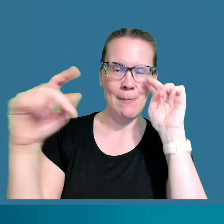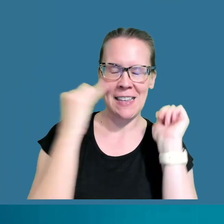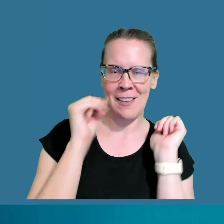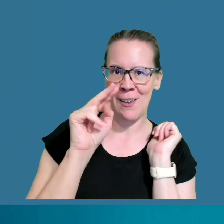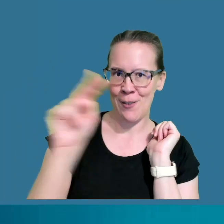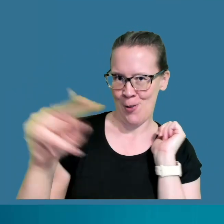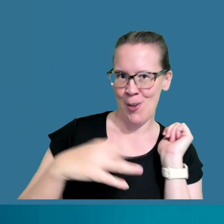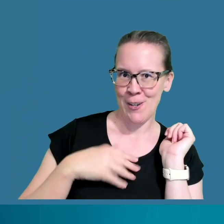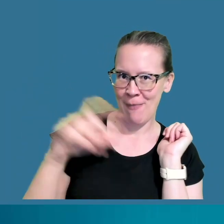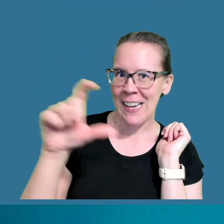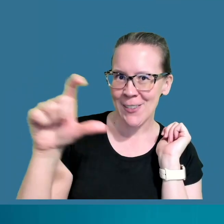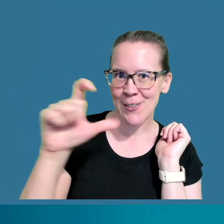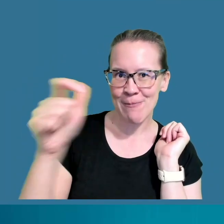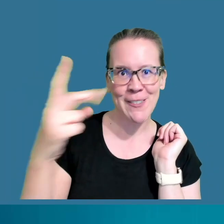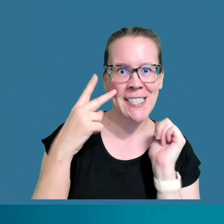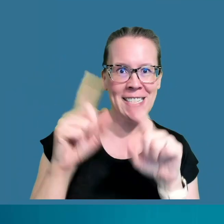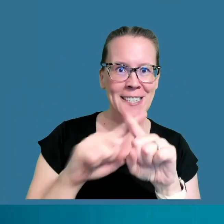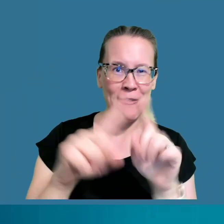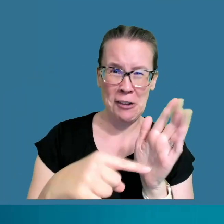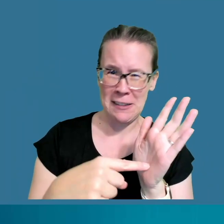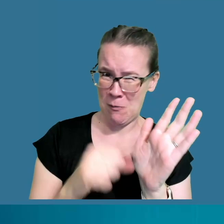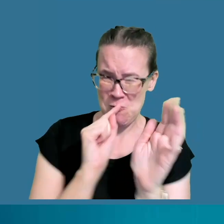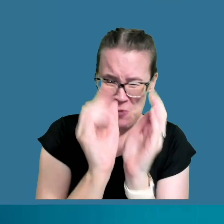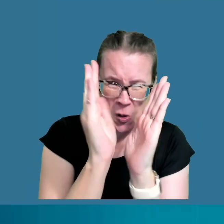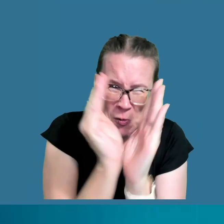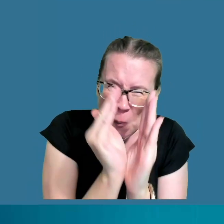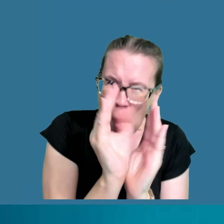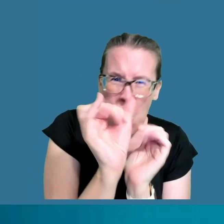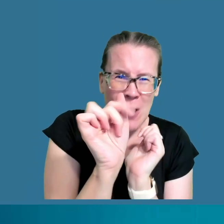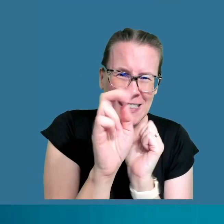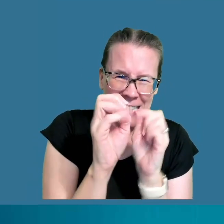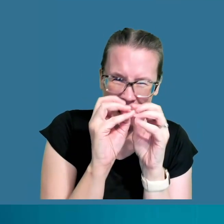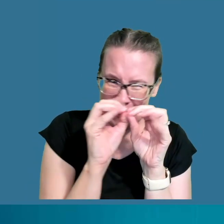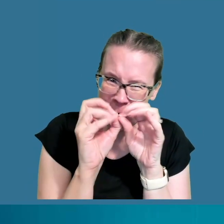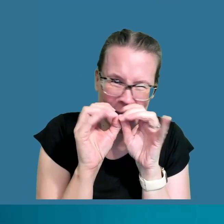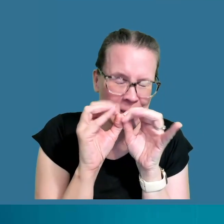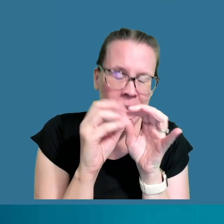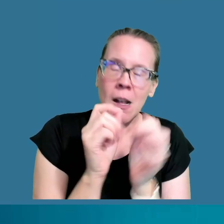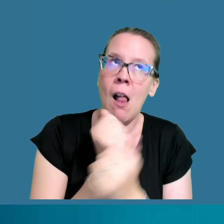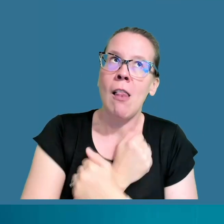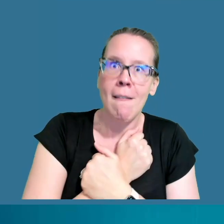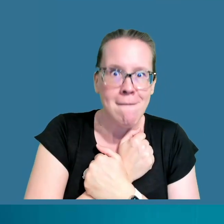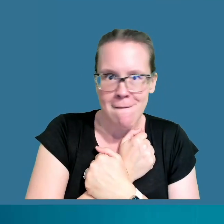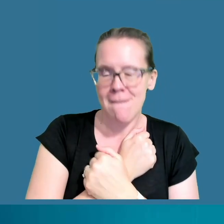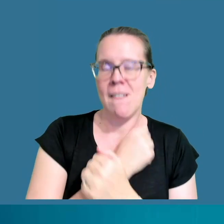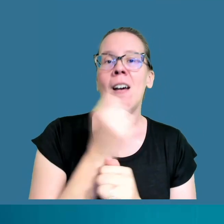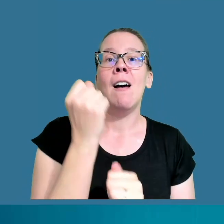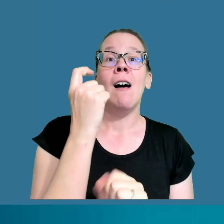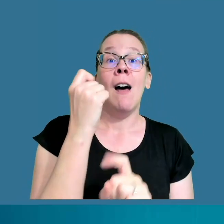An important note is I love, love, love to foundation paper piece on a tiny scale. It's